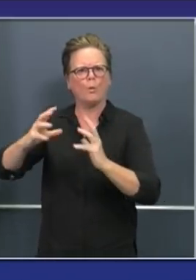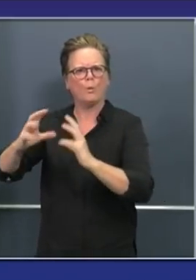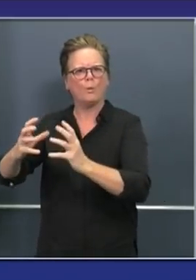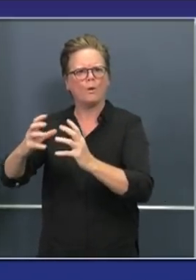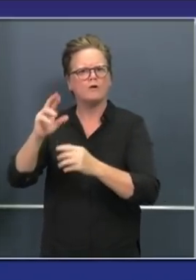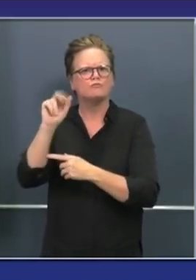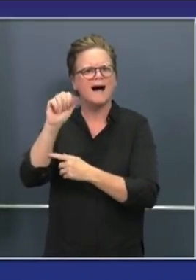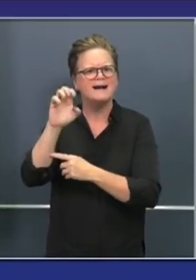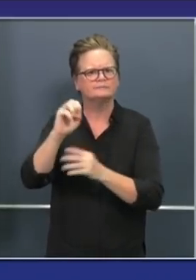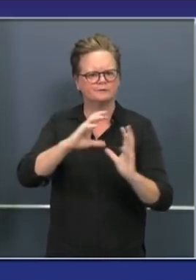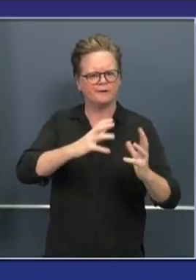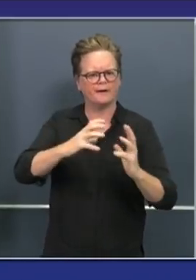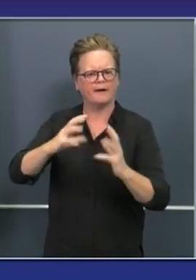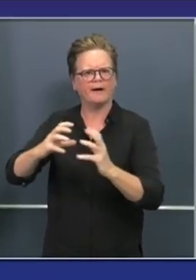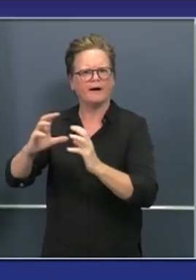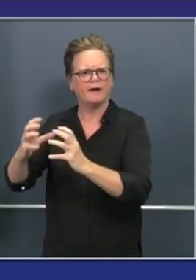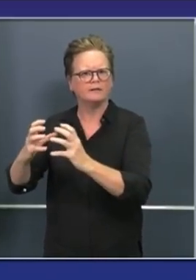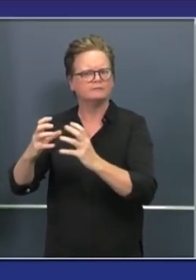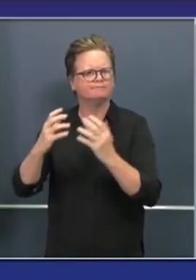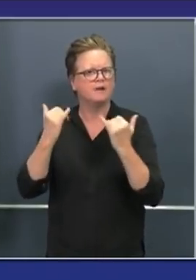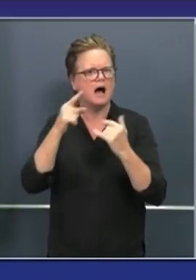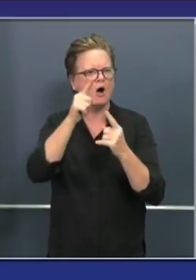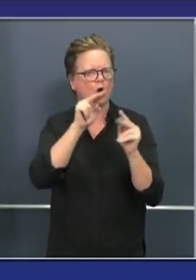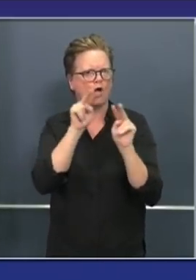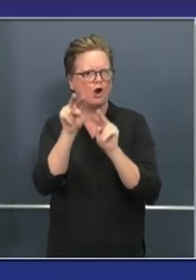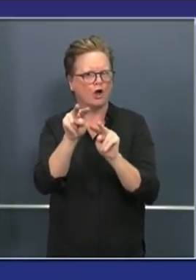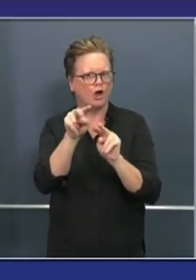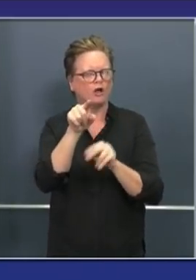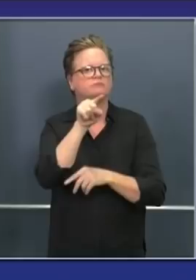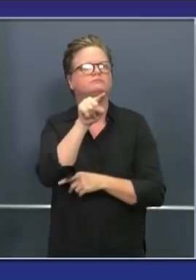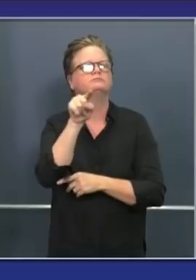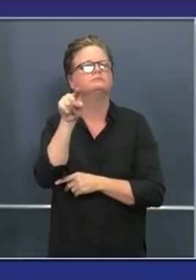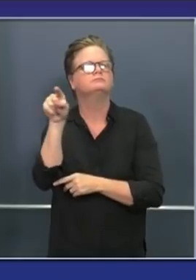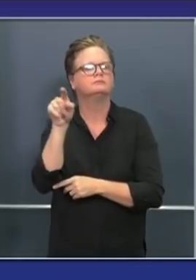DISPROPORTIONATE IMPACT ON COVID-19 ON CERTAIN RACIAL OR ETHNIC GROUPS IN CALIFORNIA.